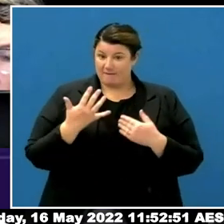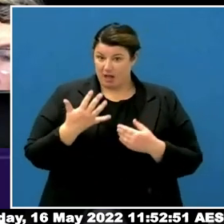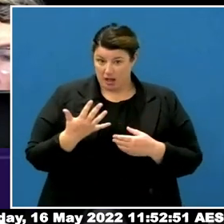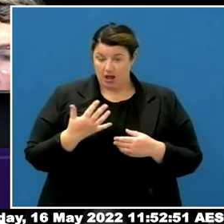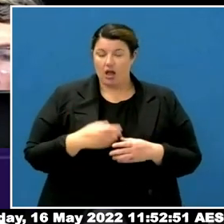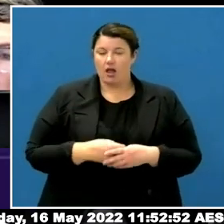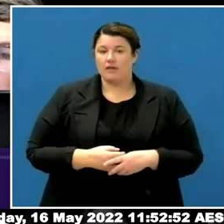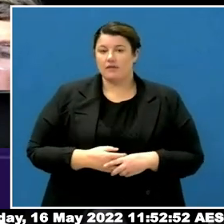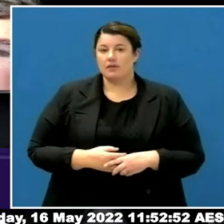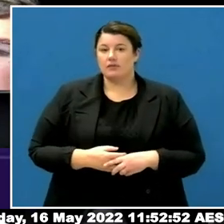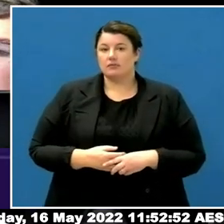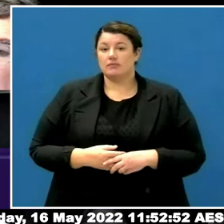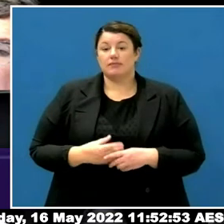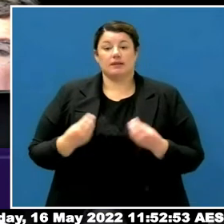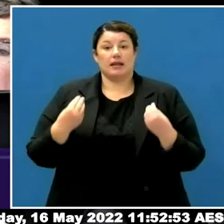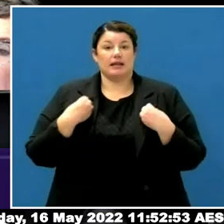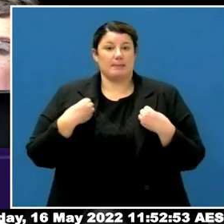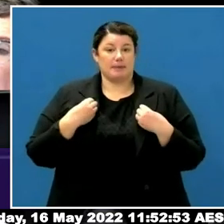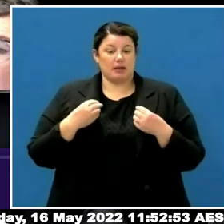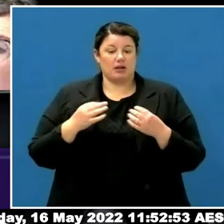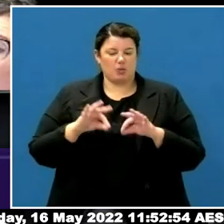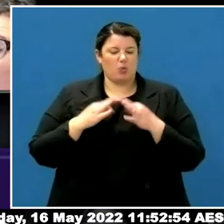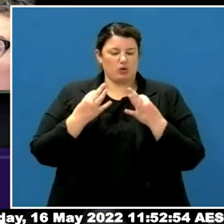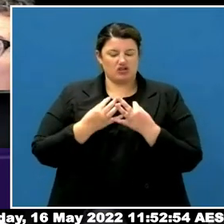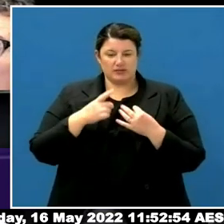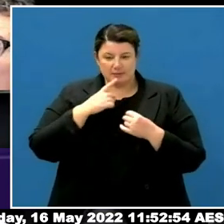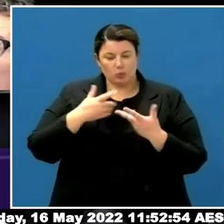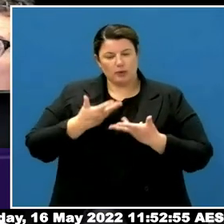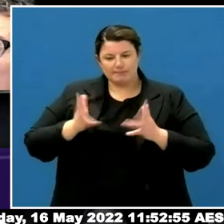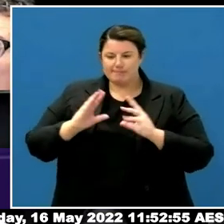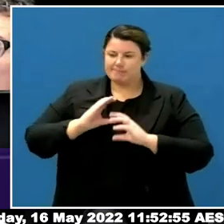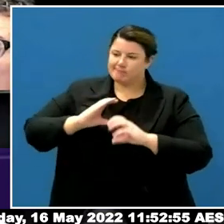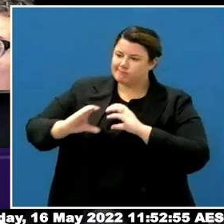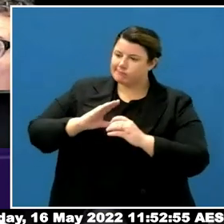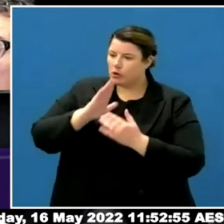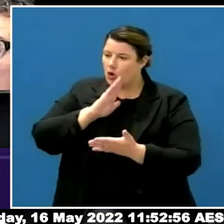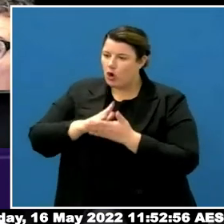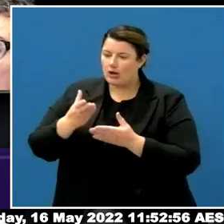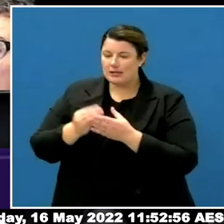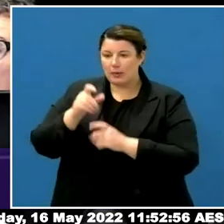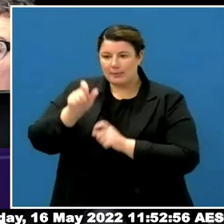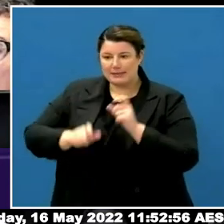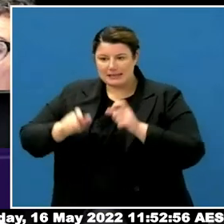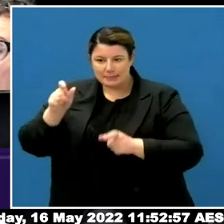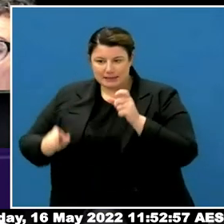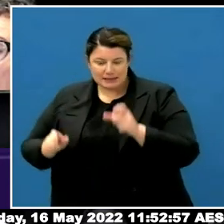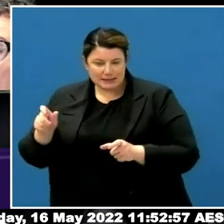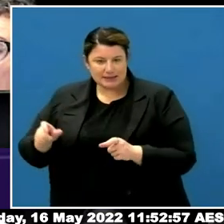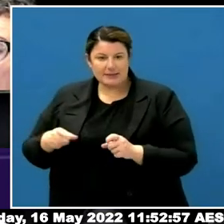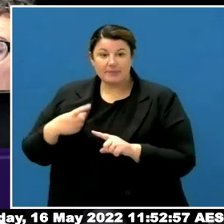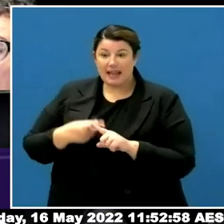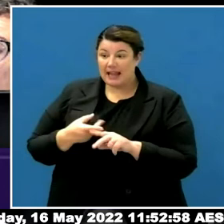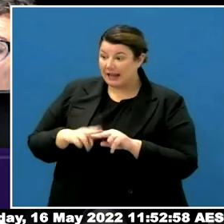"Afford agree to communicate openly and honestly and seek to respond to feedback and